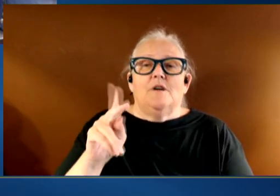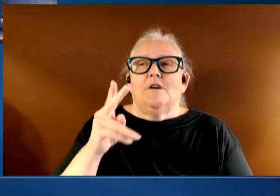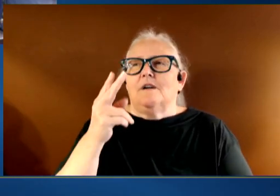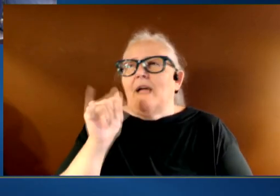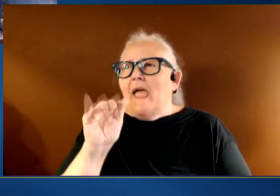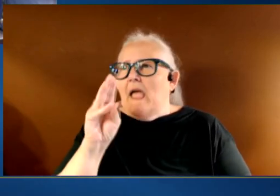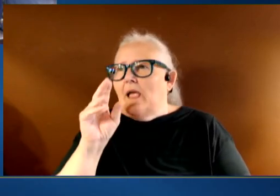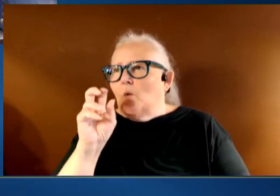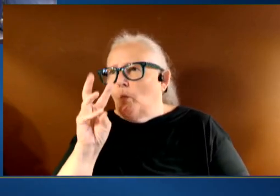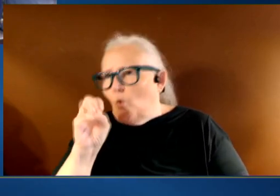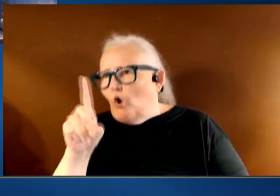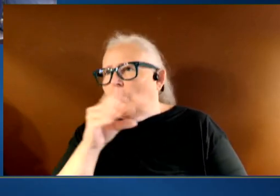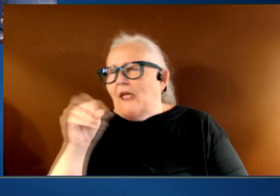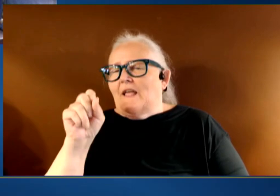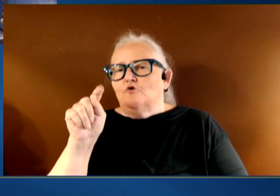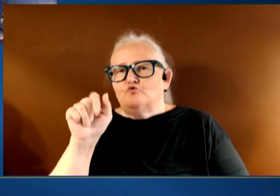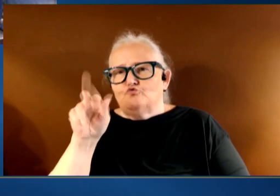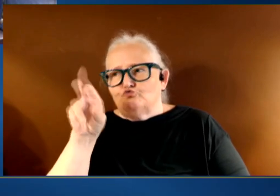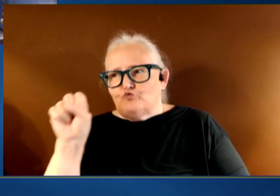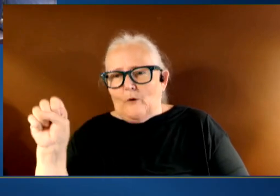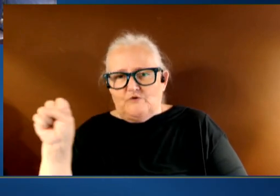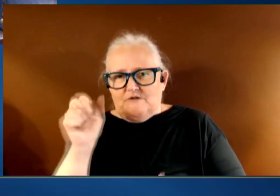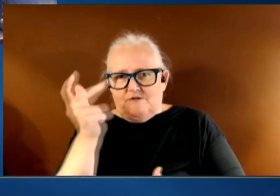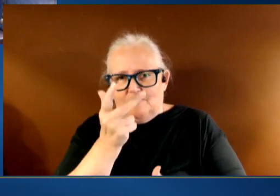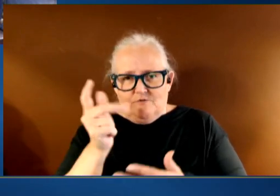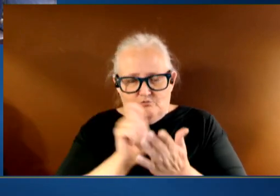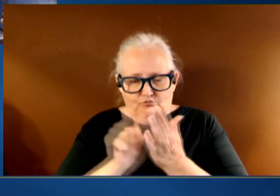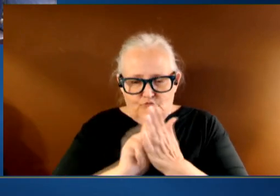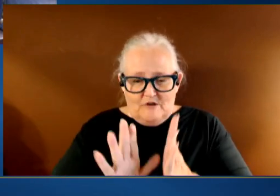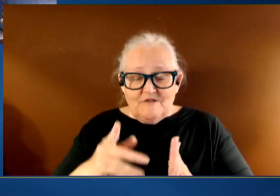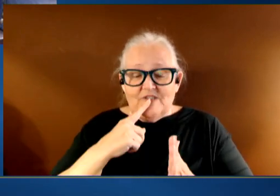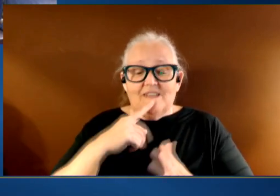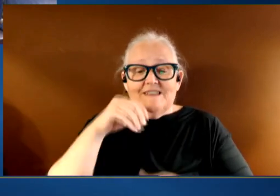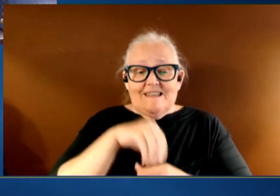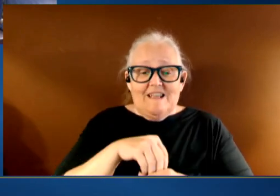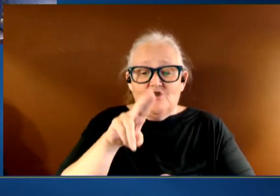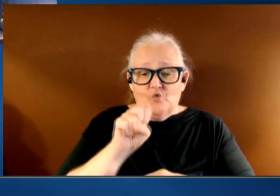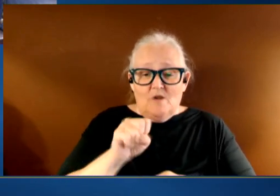The authors state that in the U.S., though there are approximately 90,000 individuals with sickle